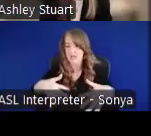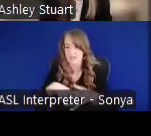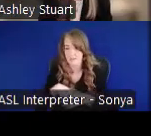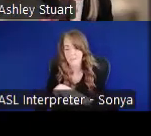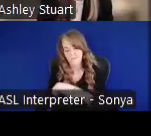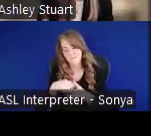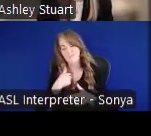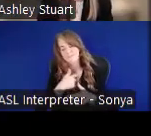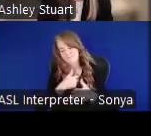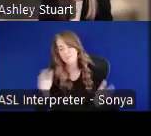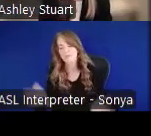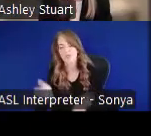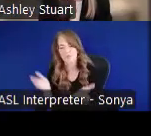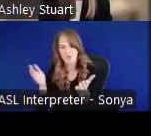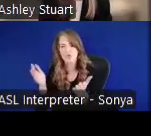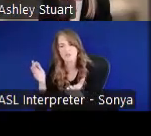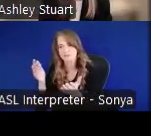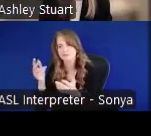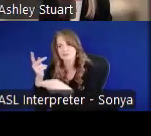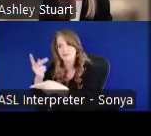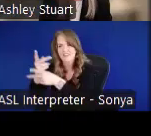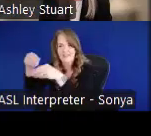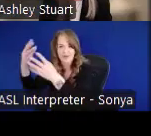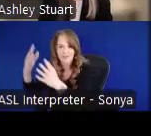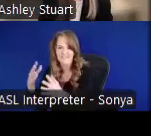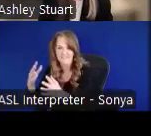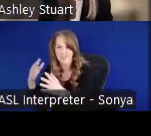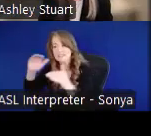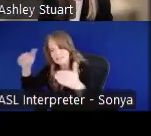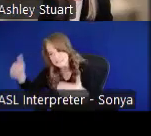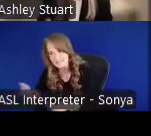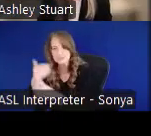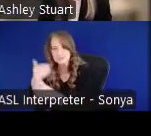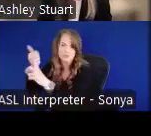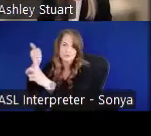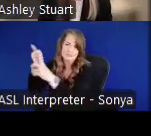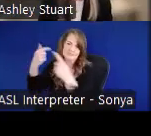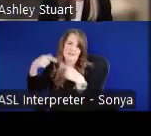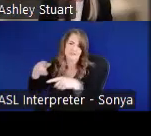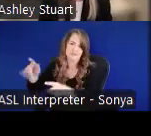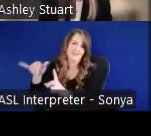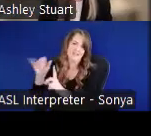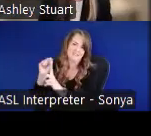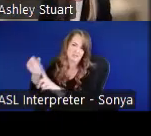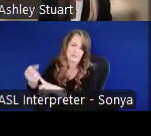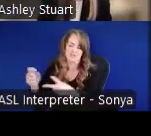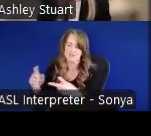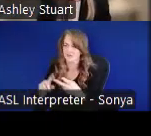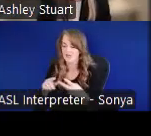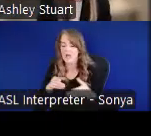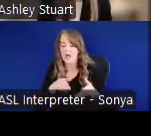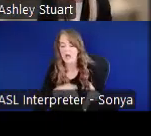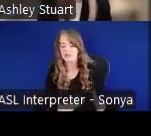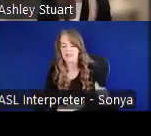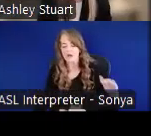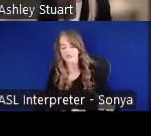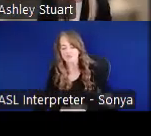know, introduce themselves when they're in a new setting, allow the child some time to kind of adjust to that new setting,